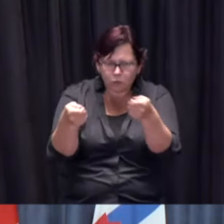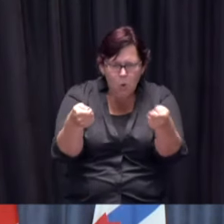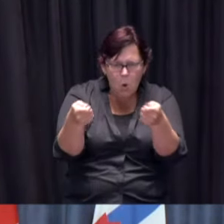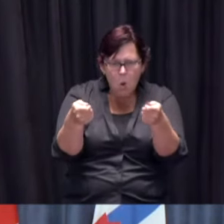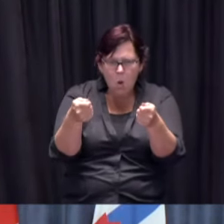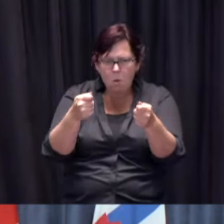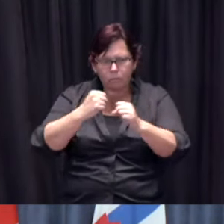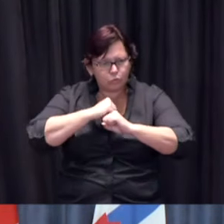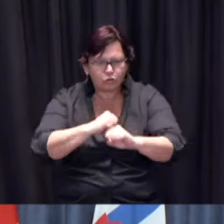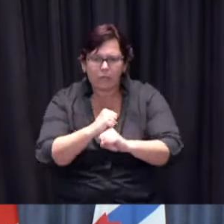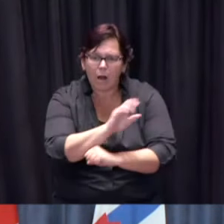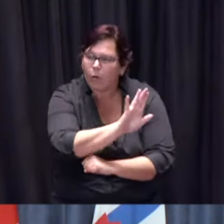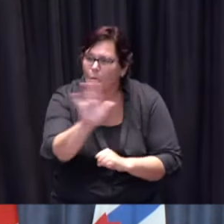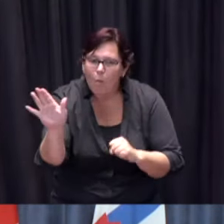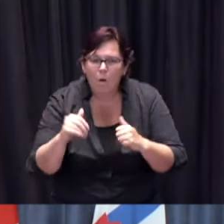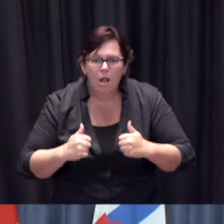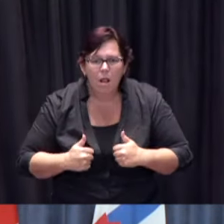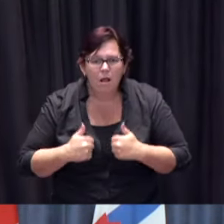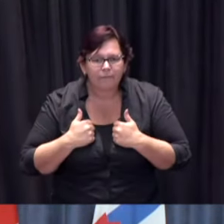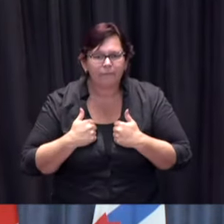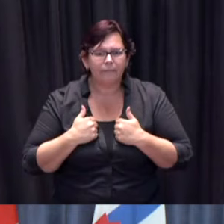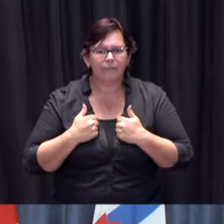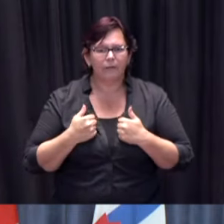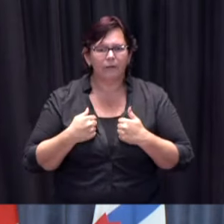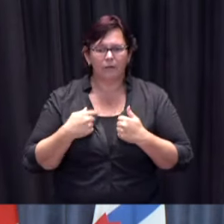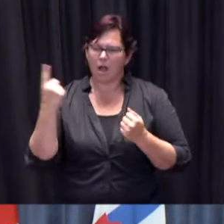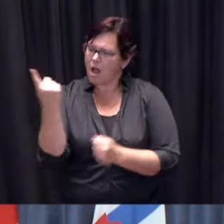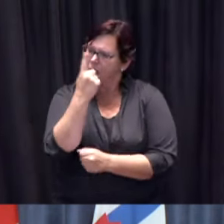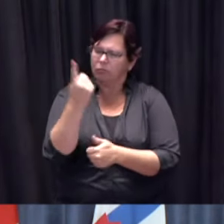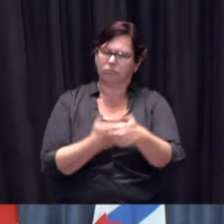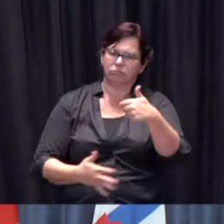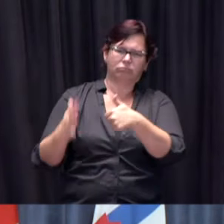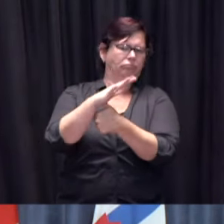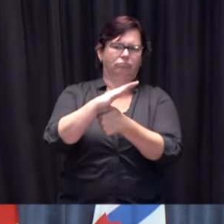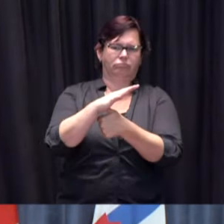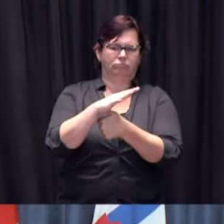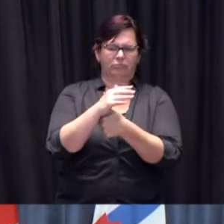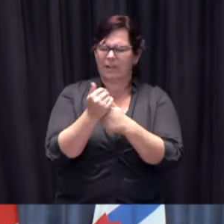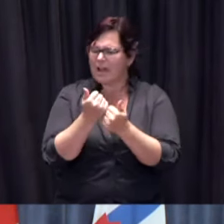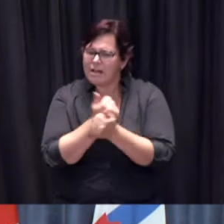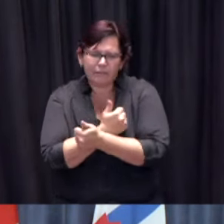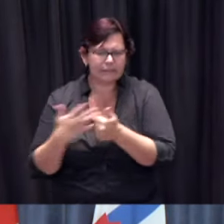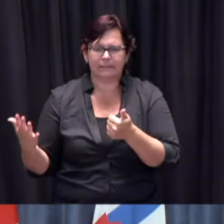Absolutely everything, always. And second that our response would at all times be